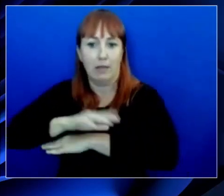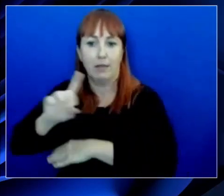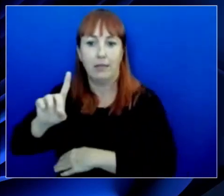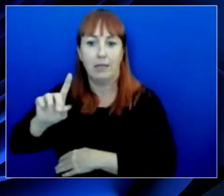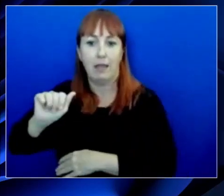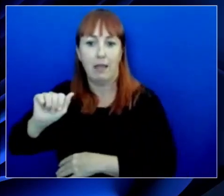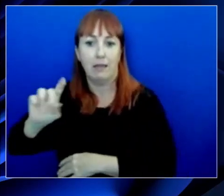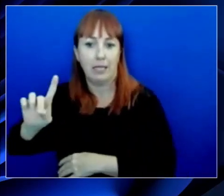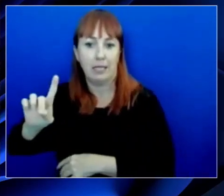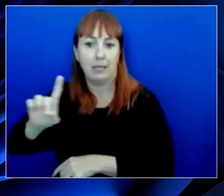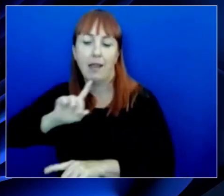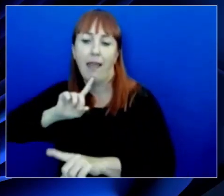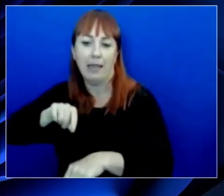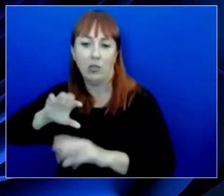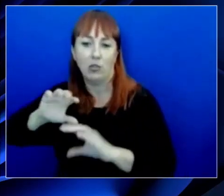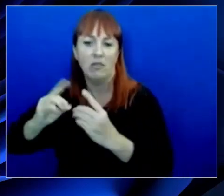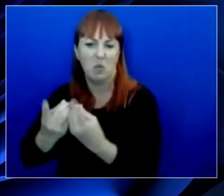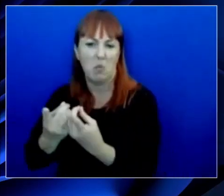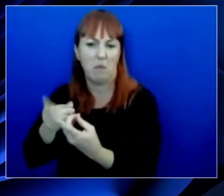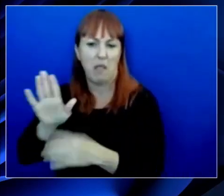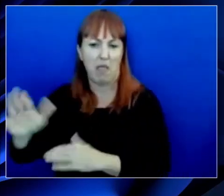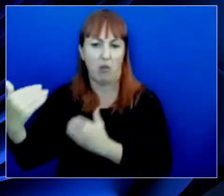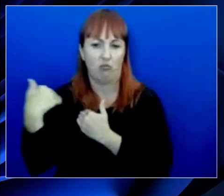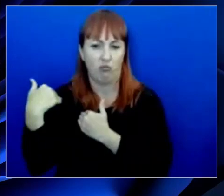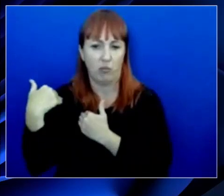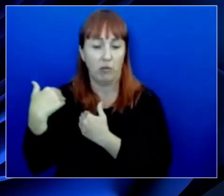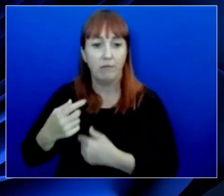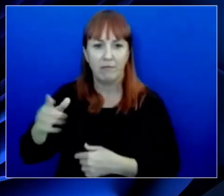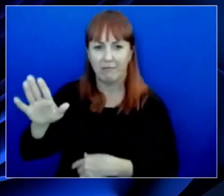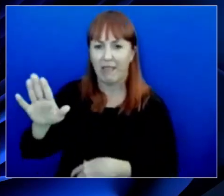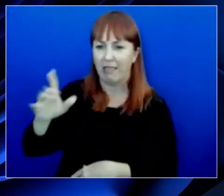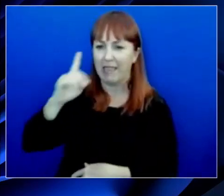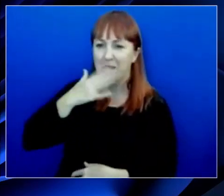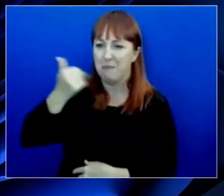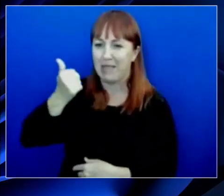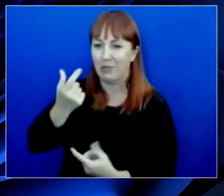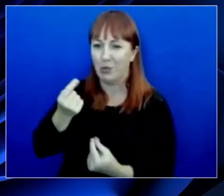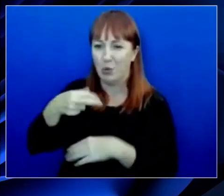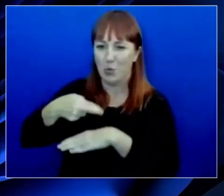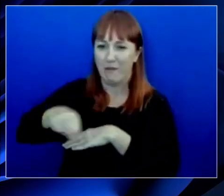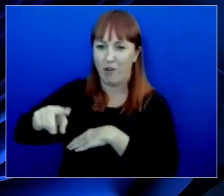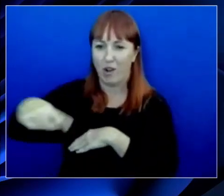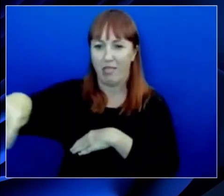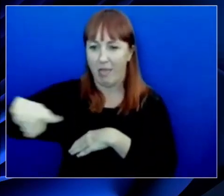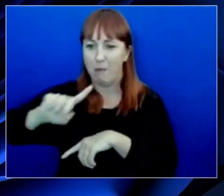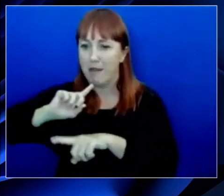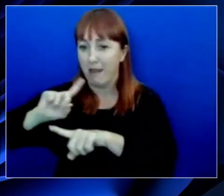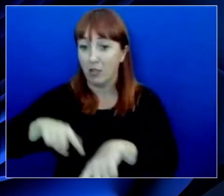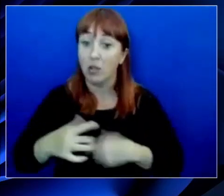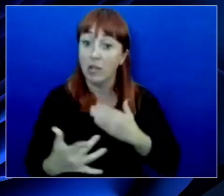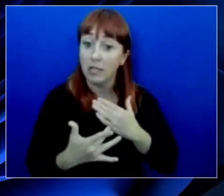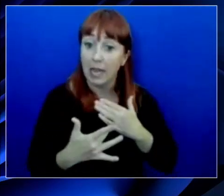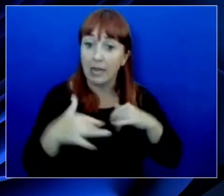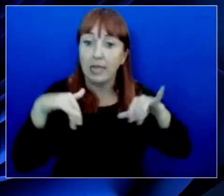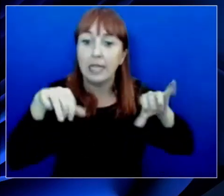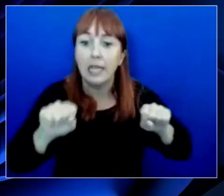Uh, that's probably the correct answer here. Technically, yes, it's possible, but again,